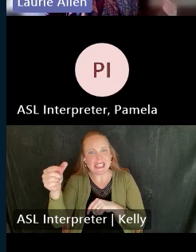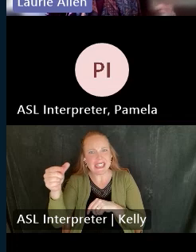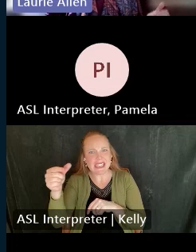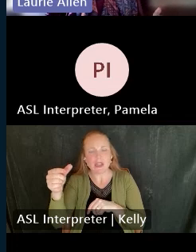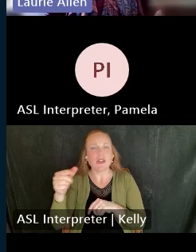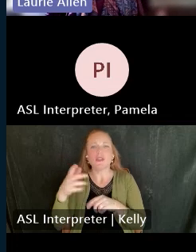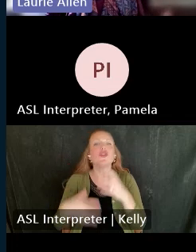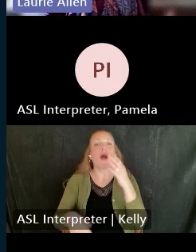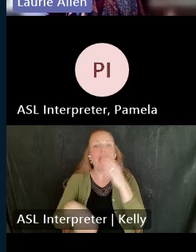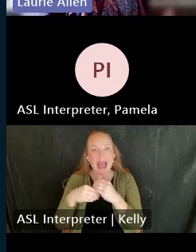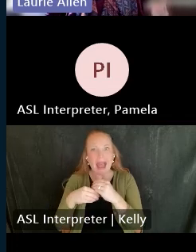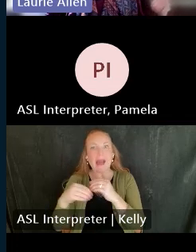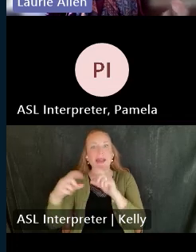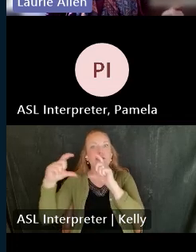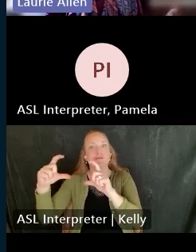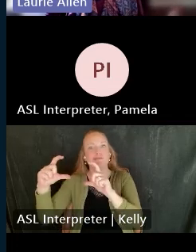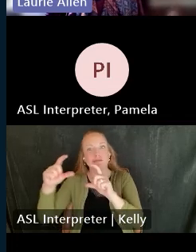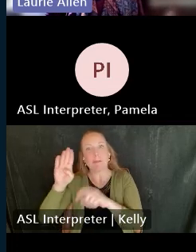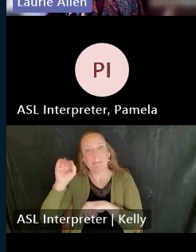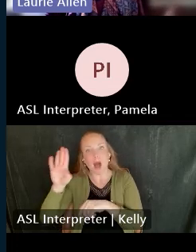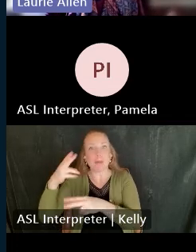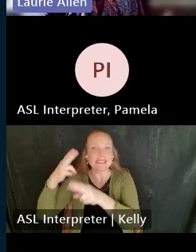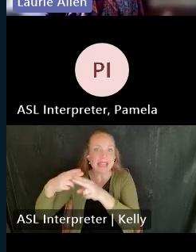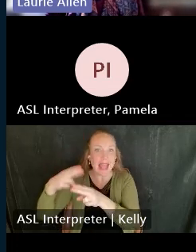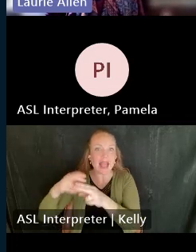or icons or some other indicator besides color.